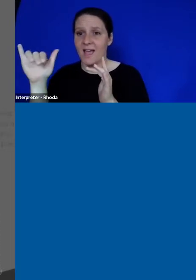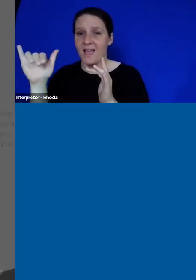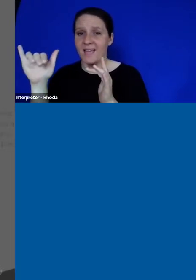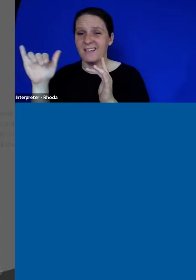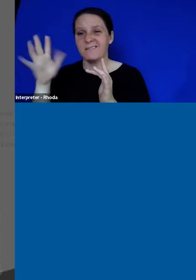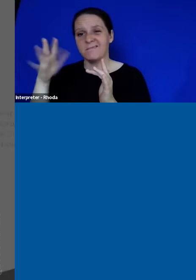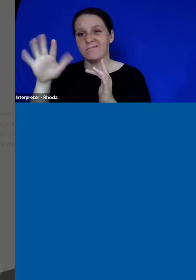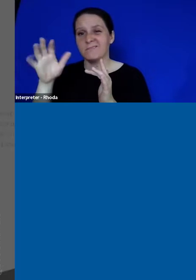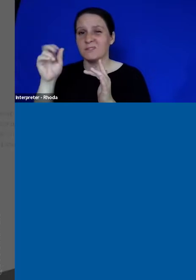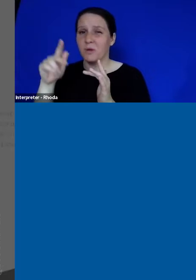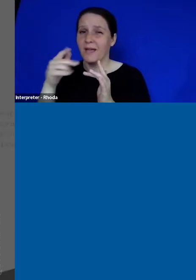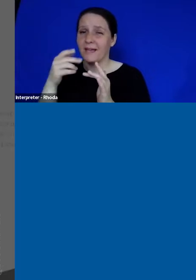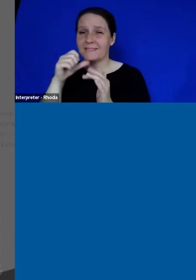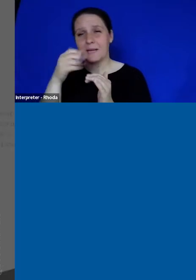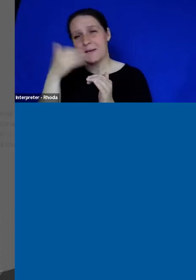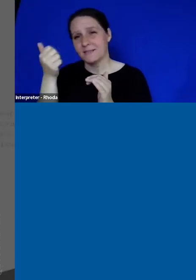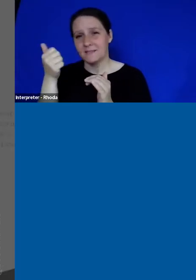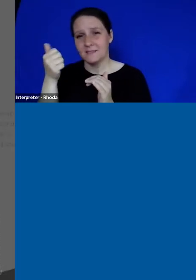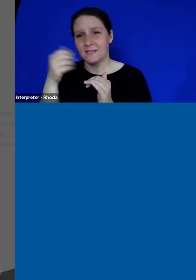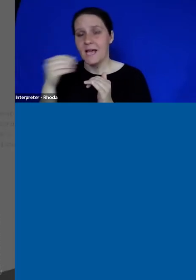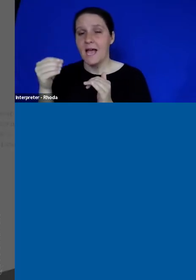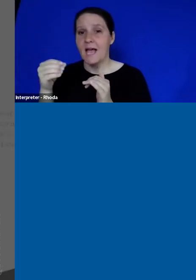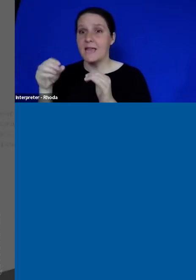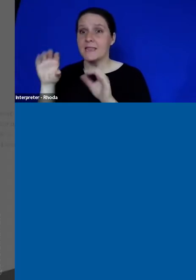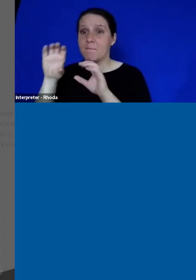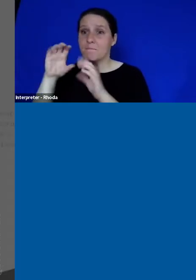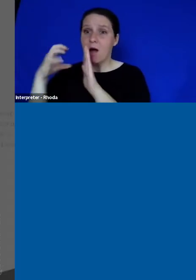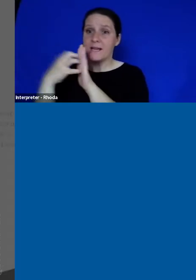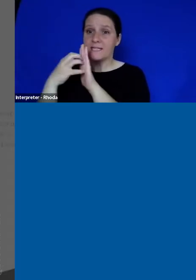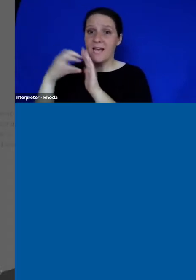and the body text is completely hidden, especially with the thin points.